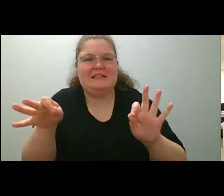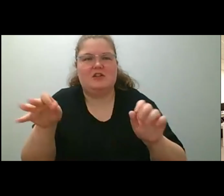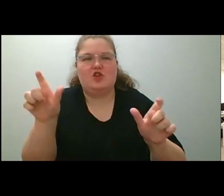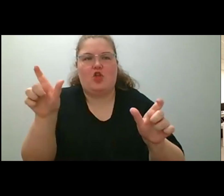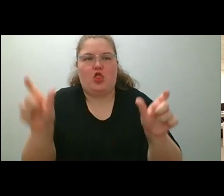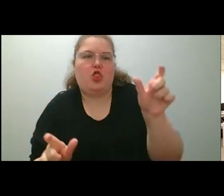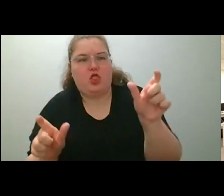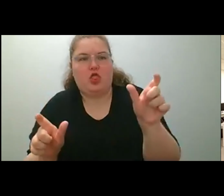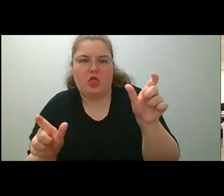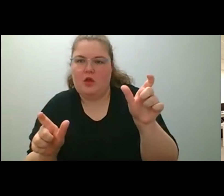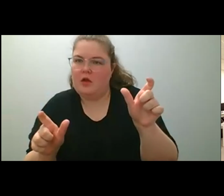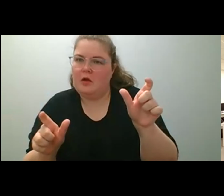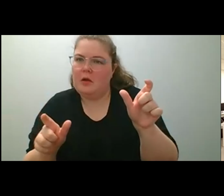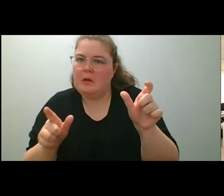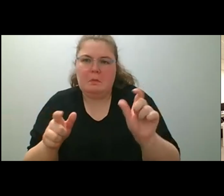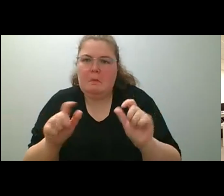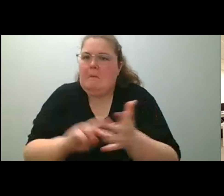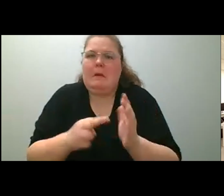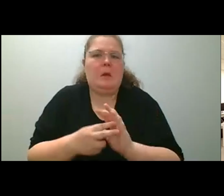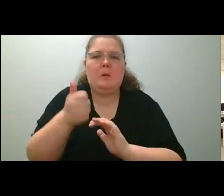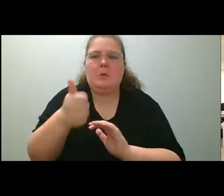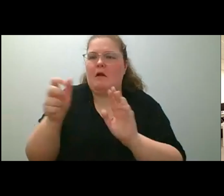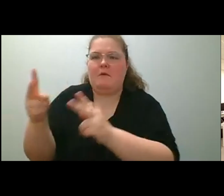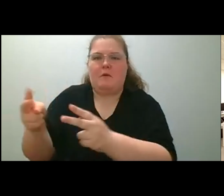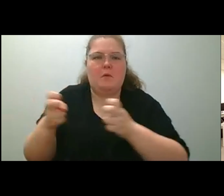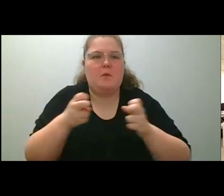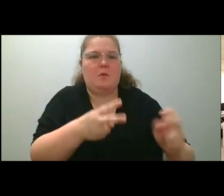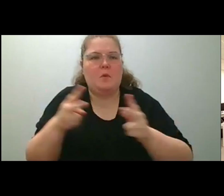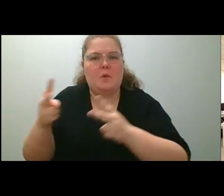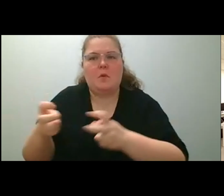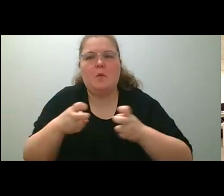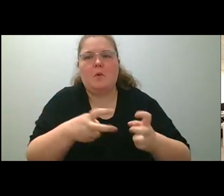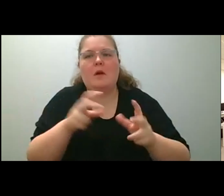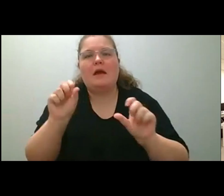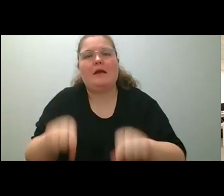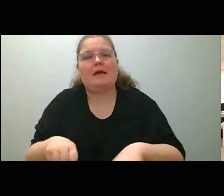So, most of the time that means that any alphabets that are using Roman characters